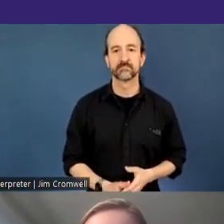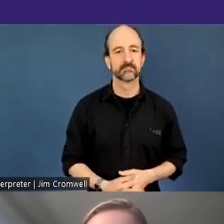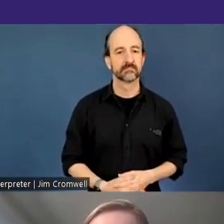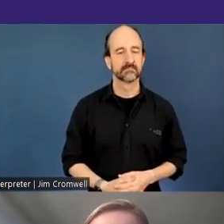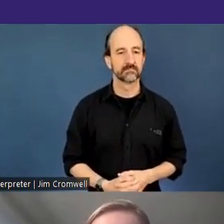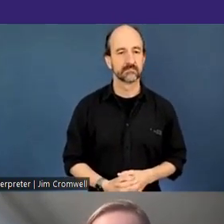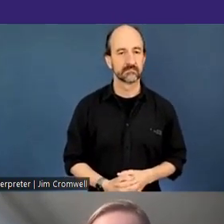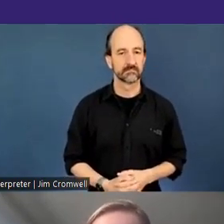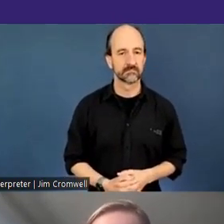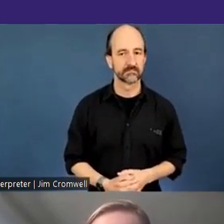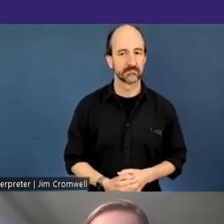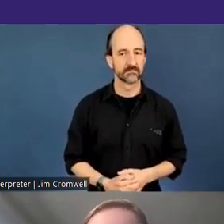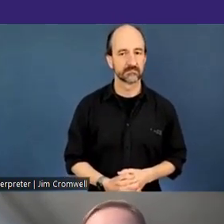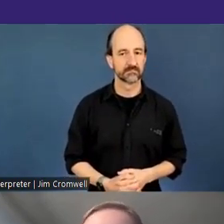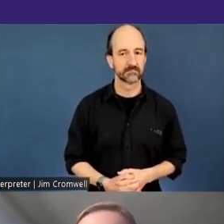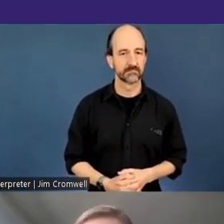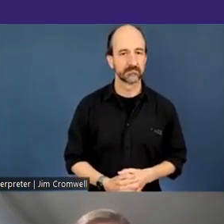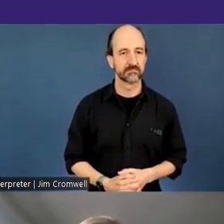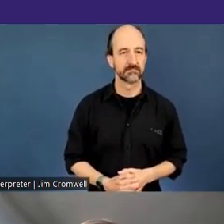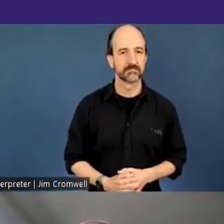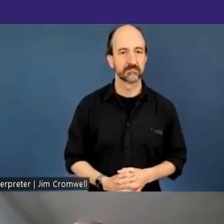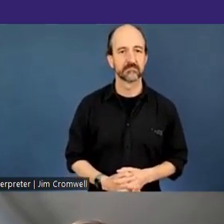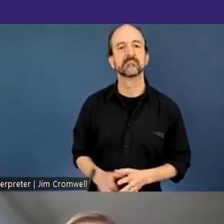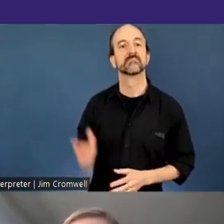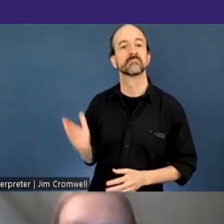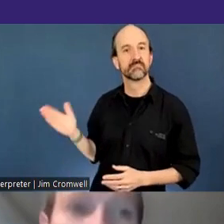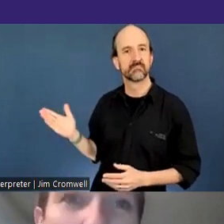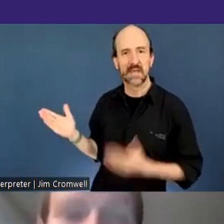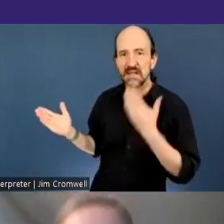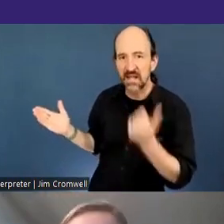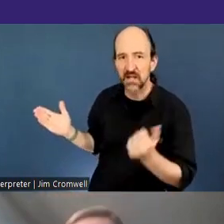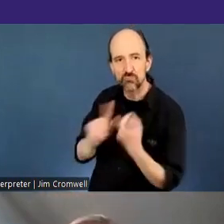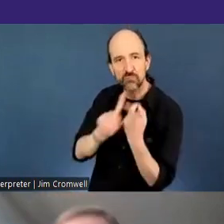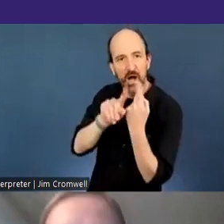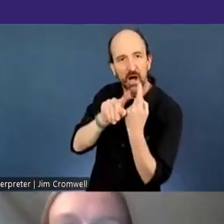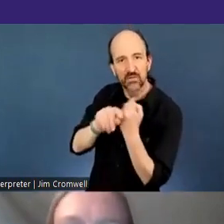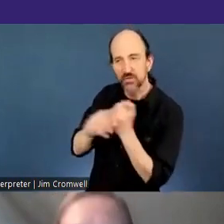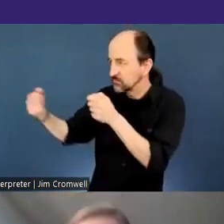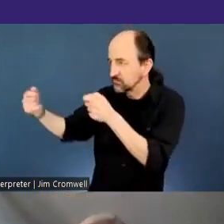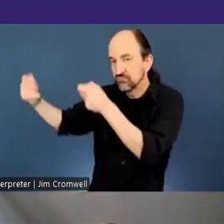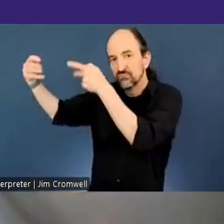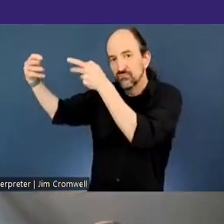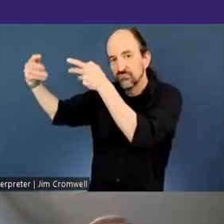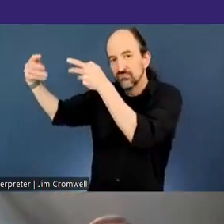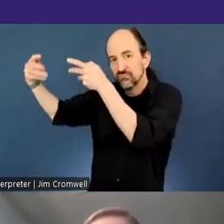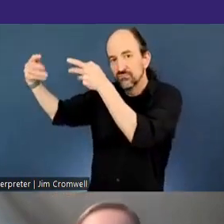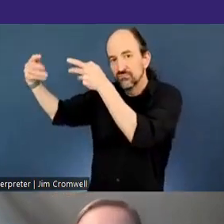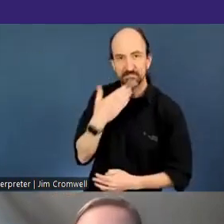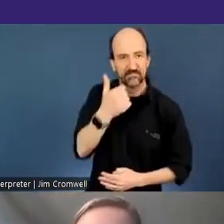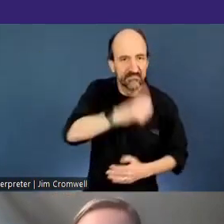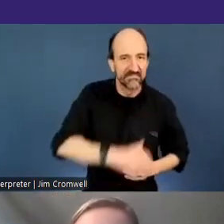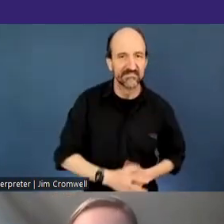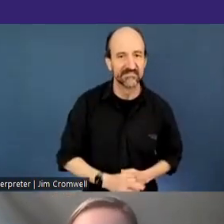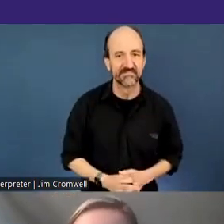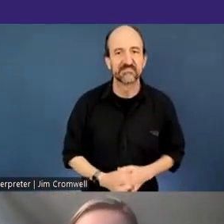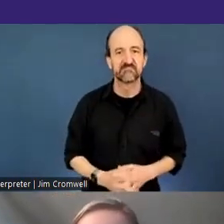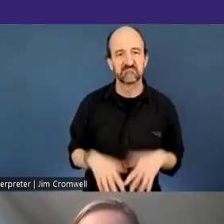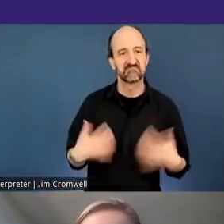All right. Very good. Thank you so much and I'm seeing people almost populating our screen. That's wonderful so the